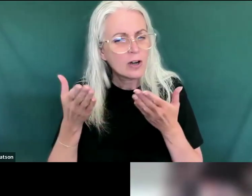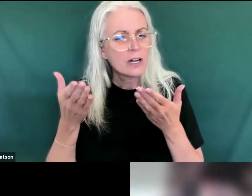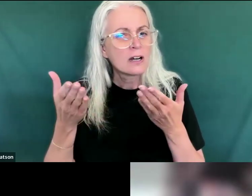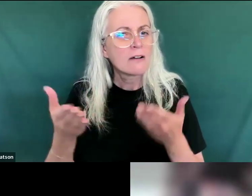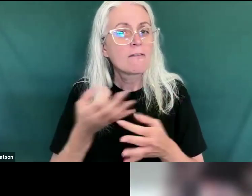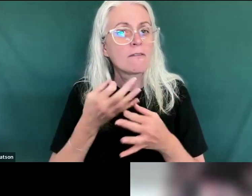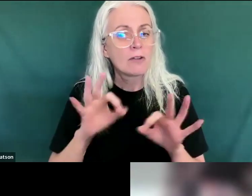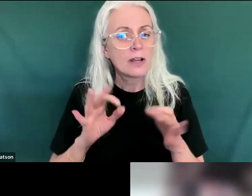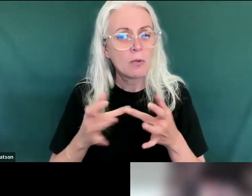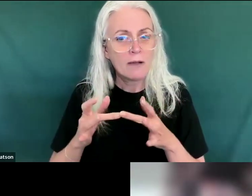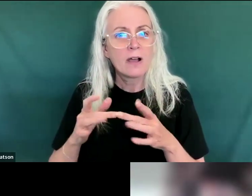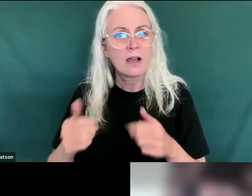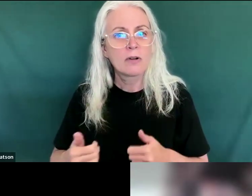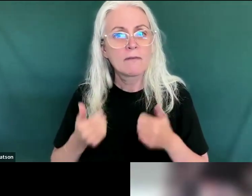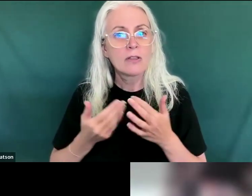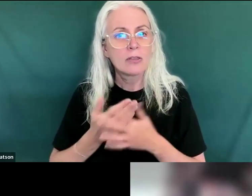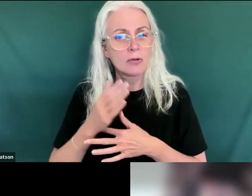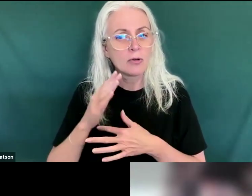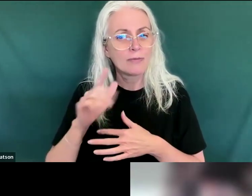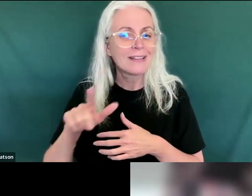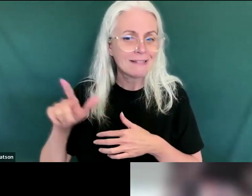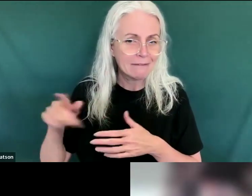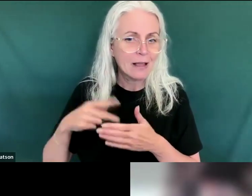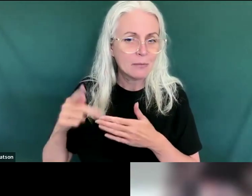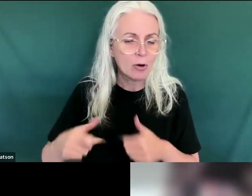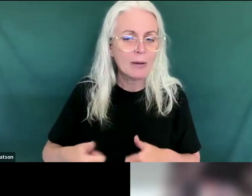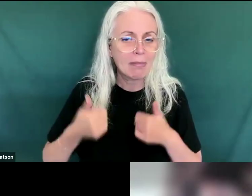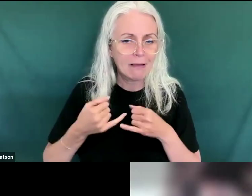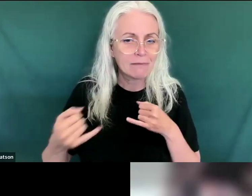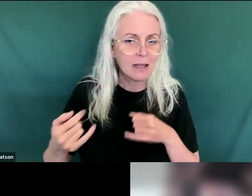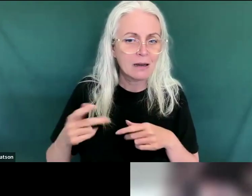free Wi-Fi to residents through the Lifeline Program. Is that, is that correct?